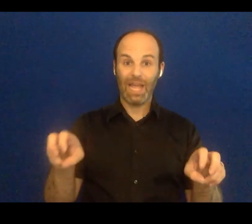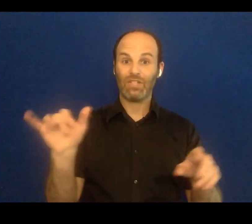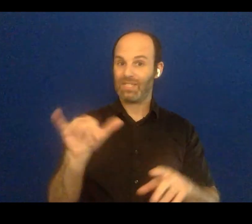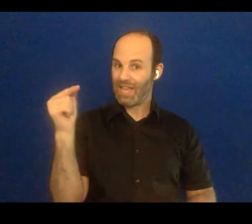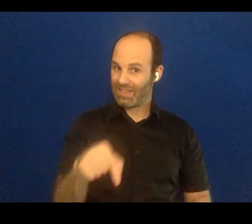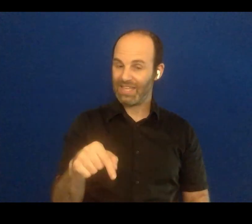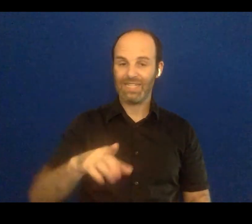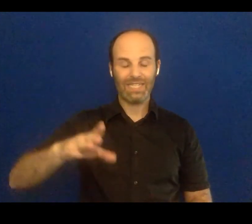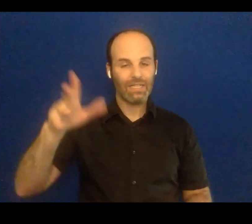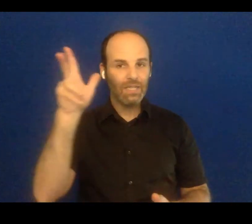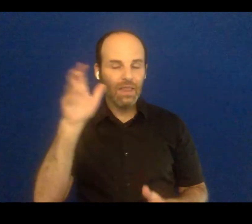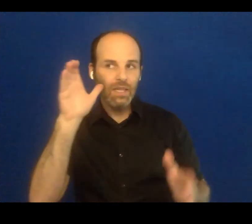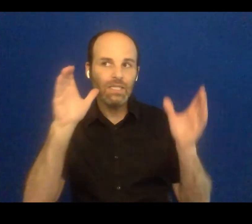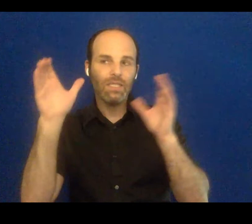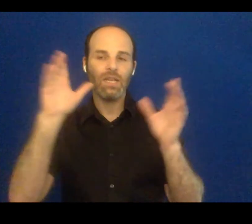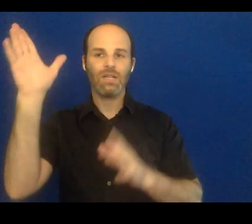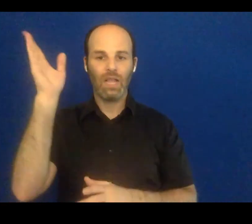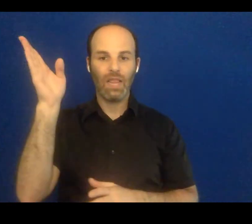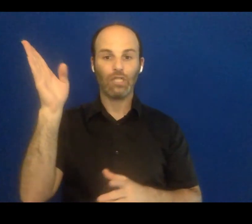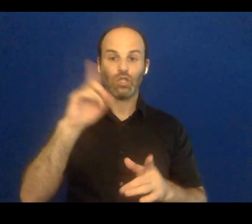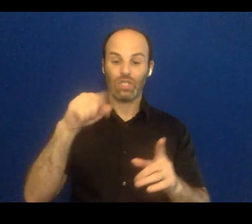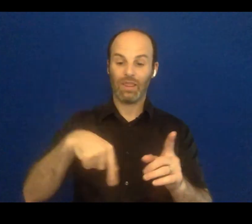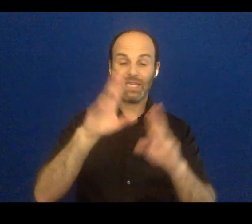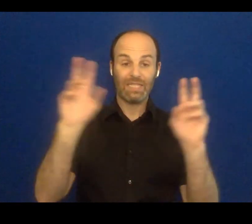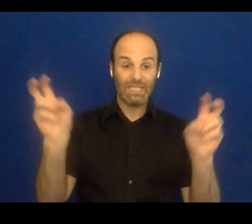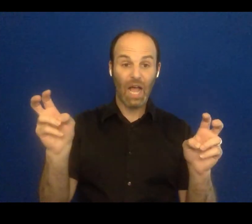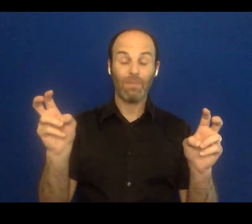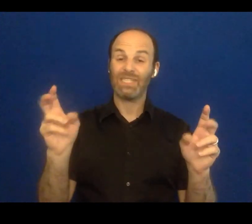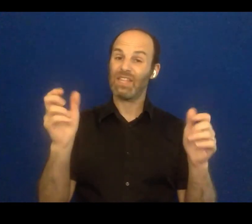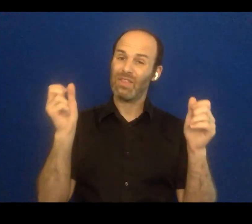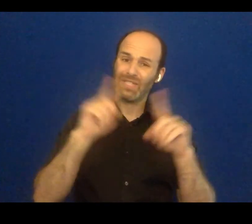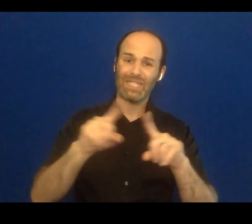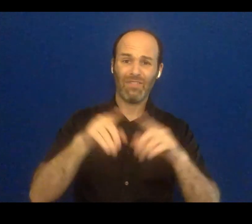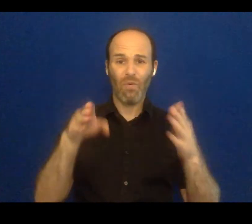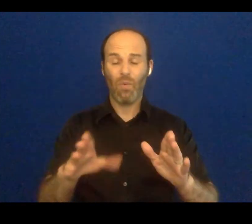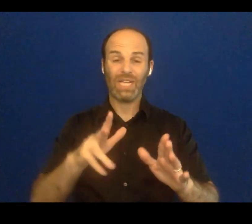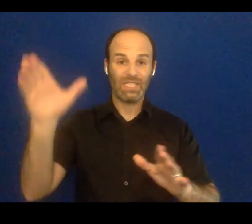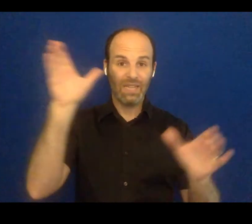AND LISTEN TO THE TOPICS. THERE ARE ALL KINDS OF WAYS TO LISTEN TO THE MEMBERS OF THE